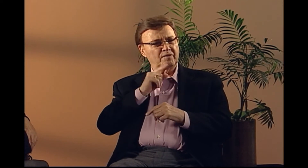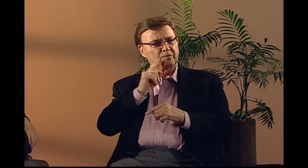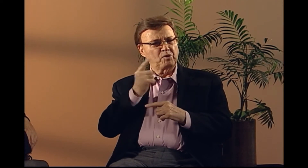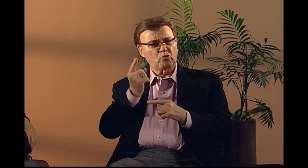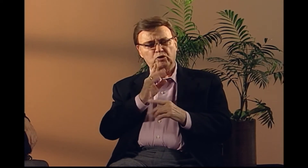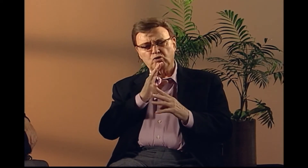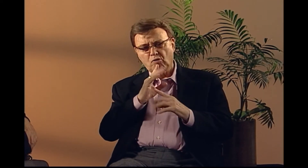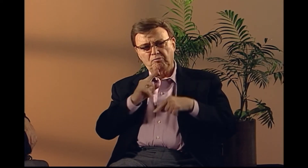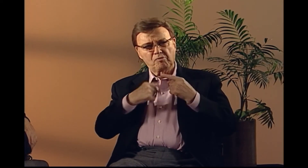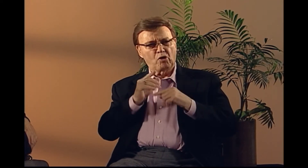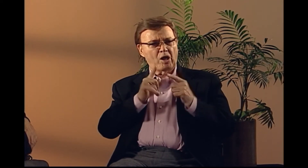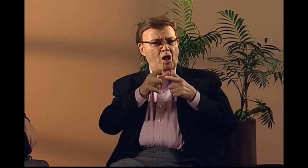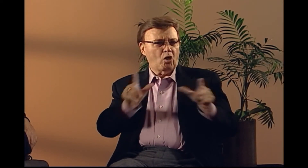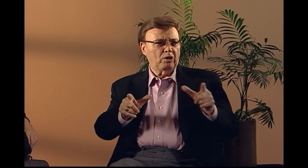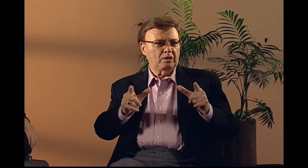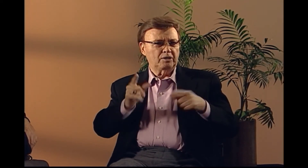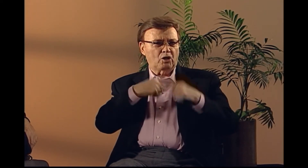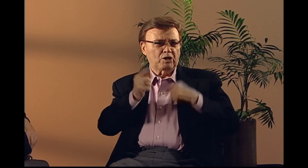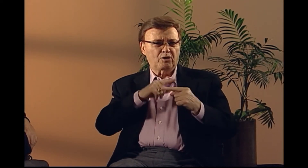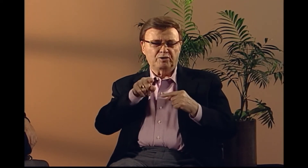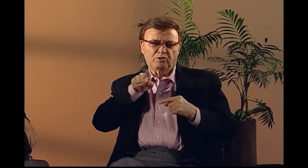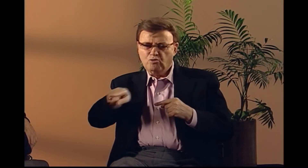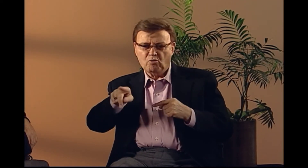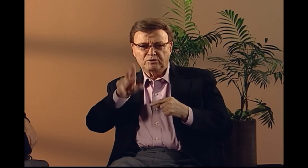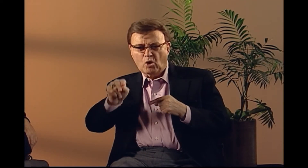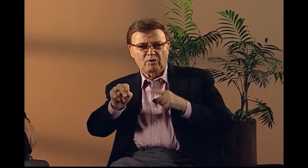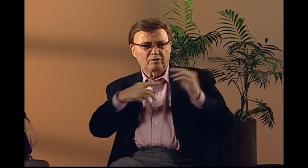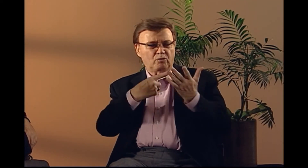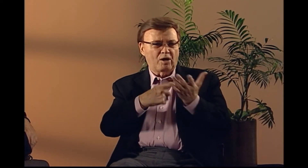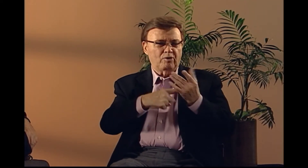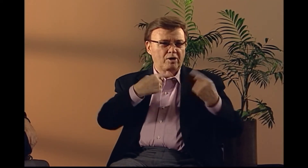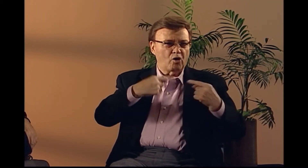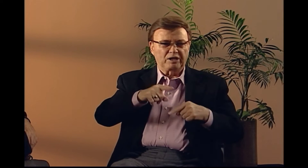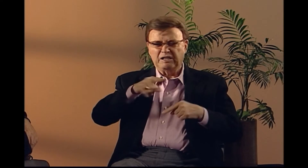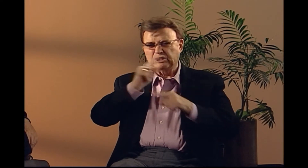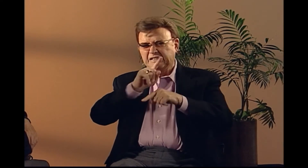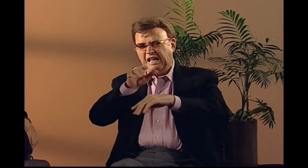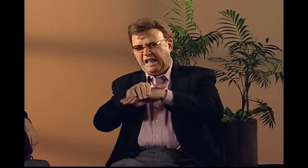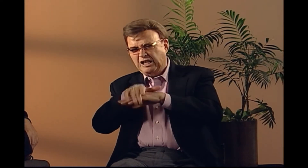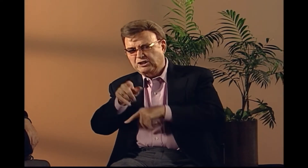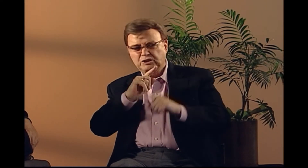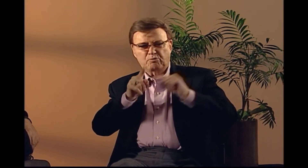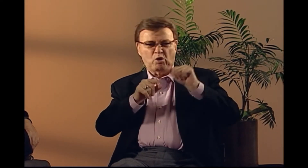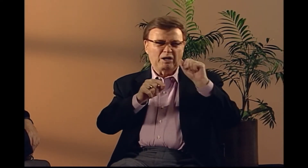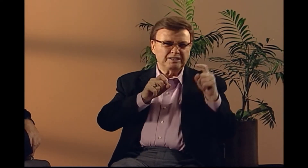You know, in our deaf world, we're always talking about language, sign language. Know, this is wrong.